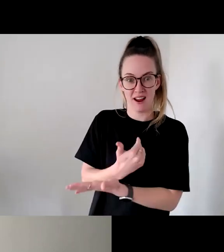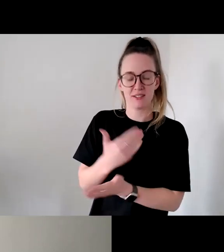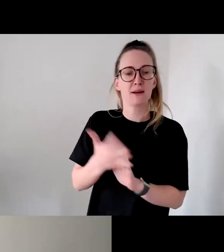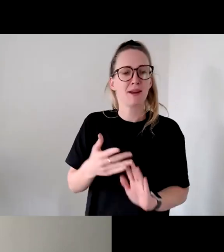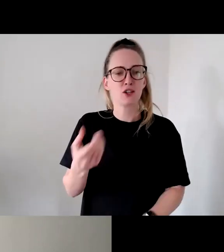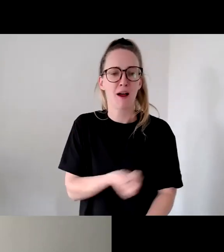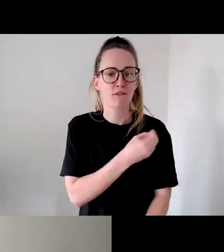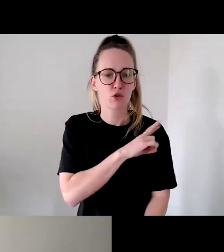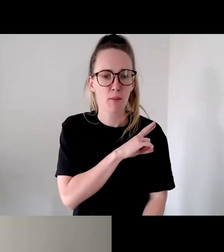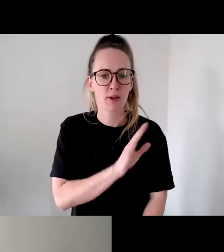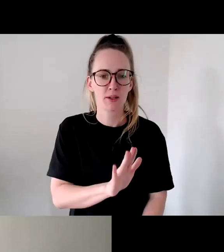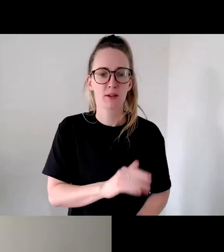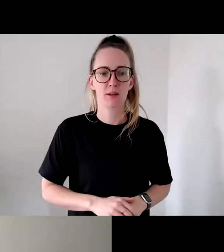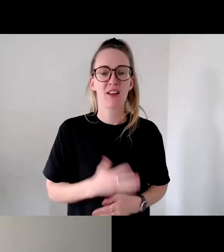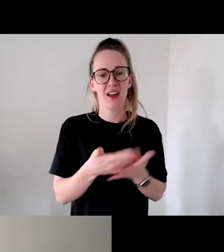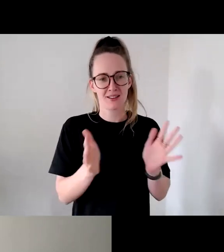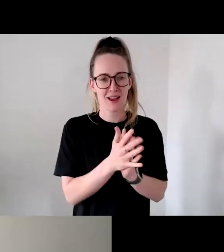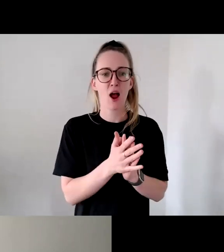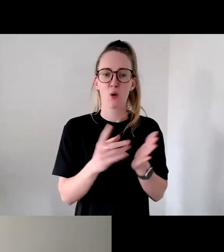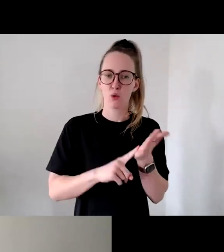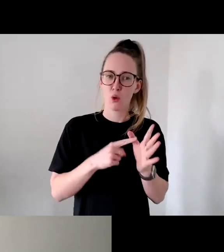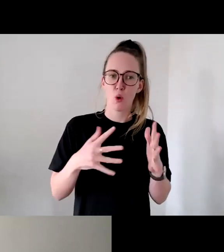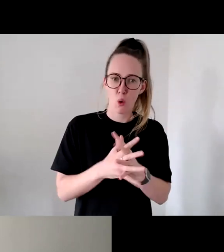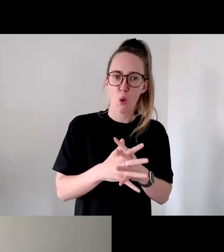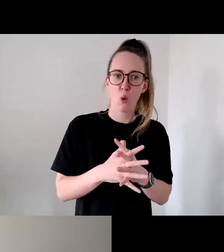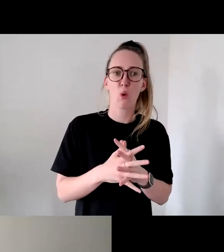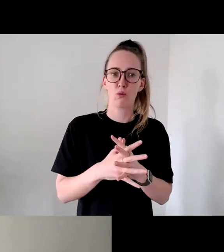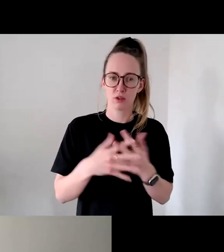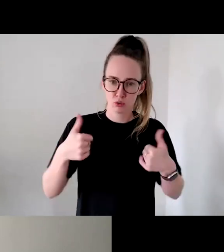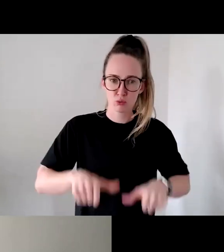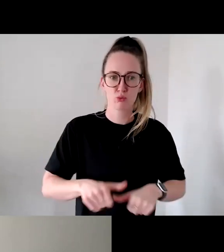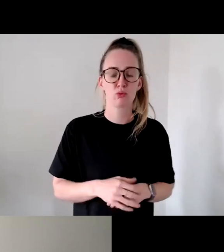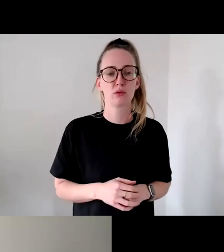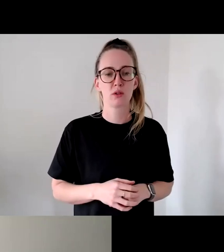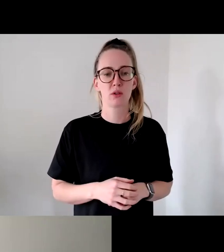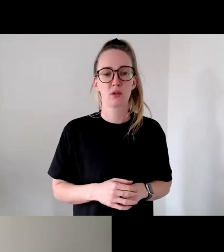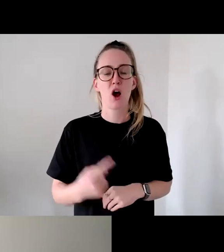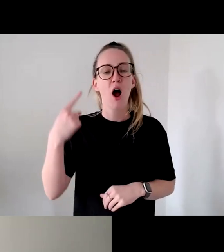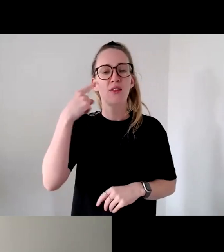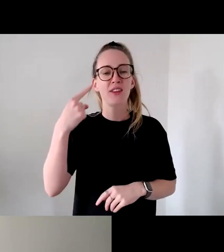laws apply. So that's the first thing I would say, a lot of people use to technically try and